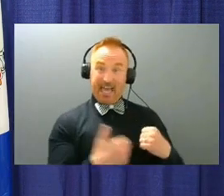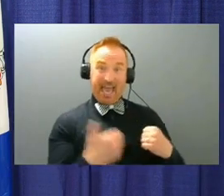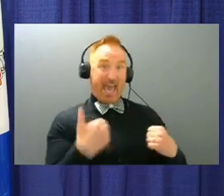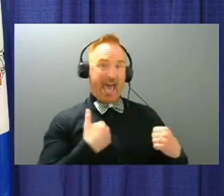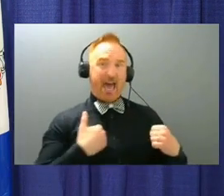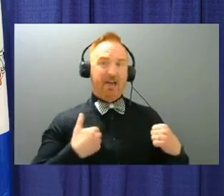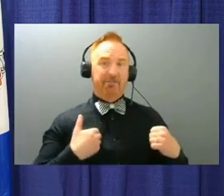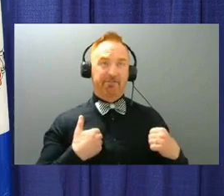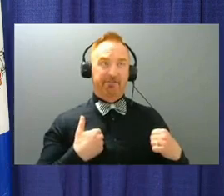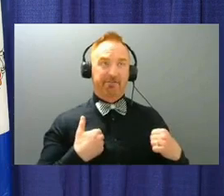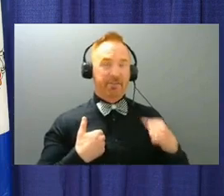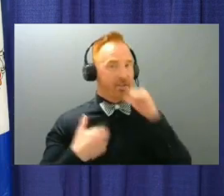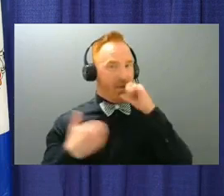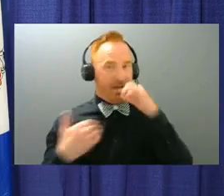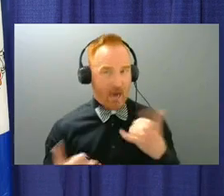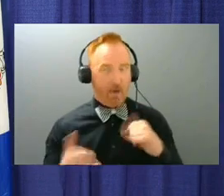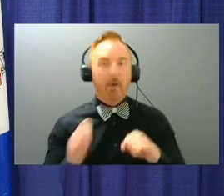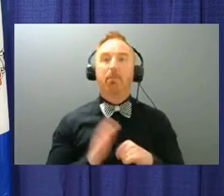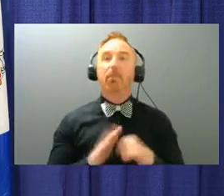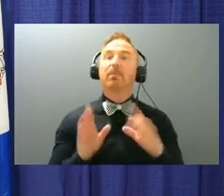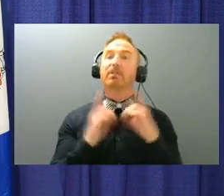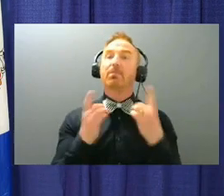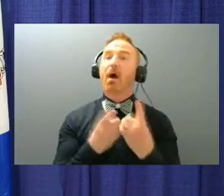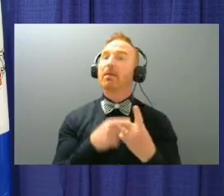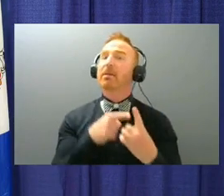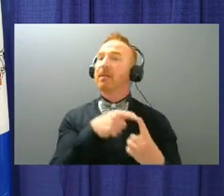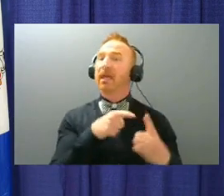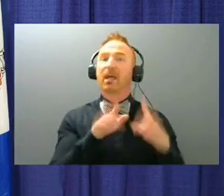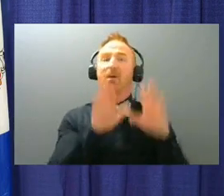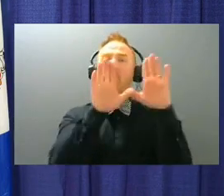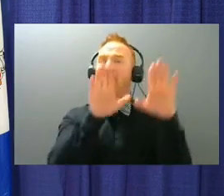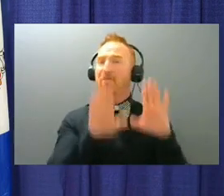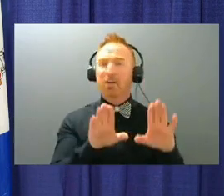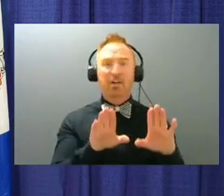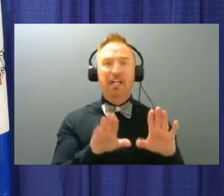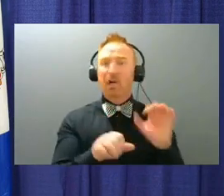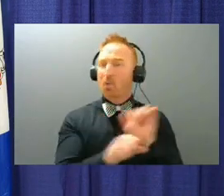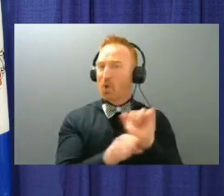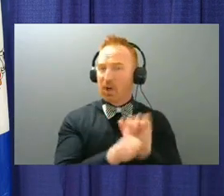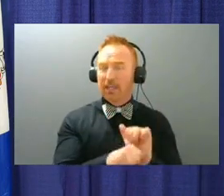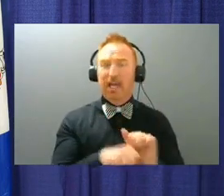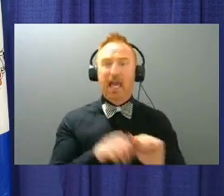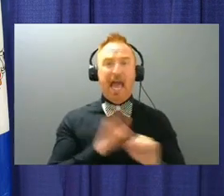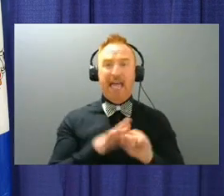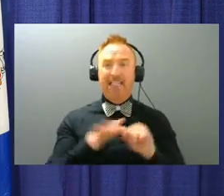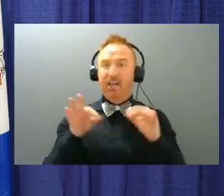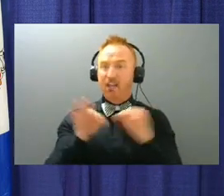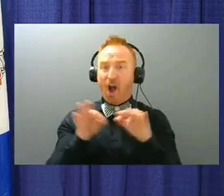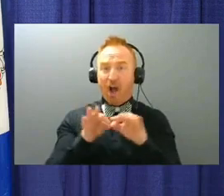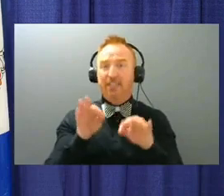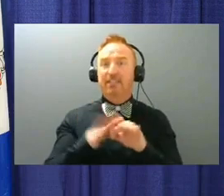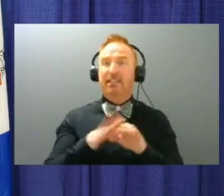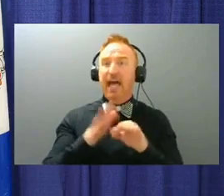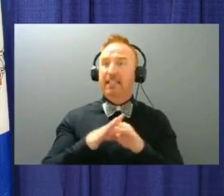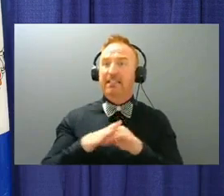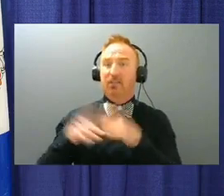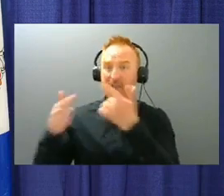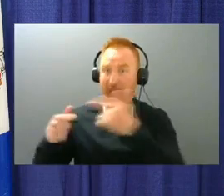me right now. I know that the department has done a very good job of dealing with costs as they come up